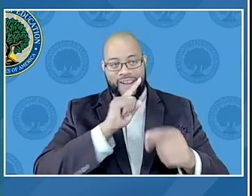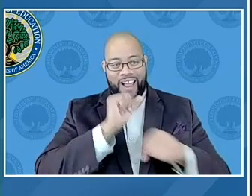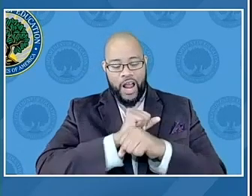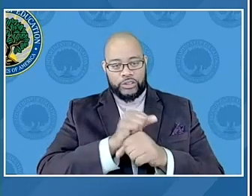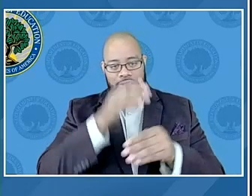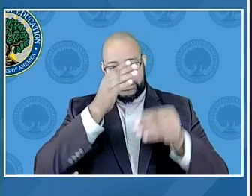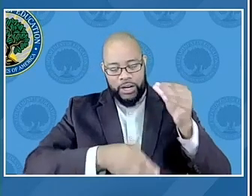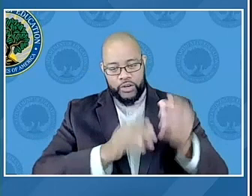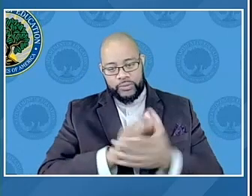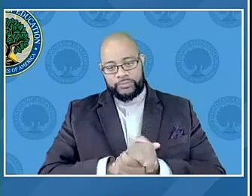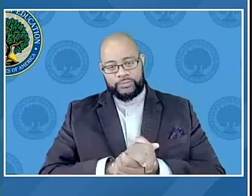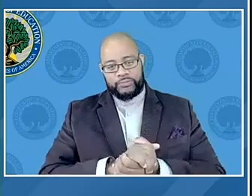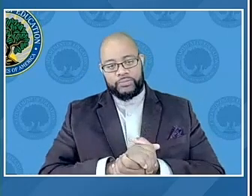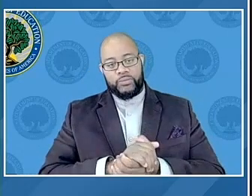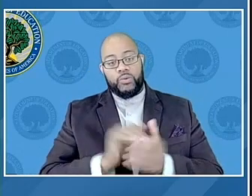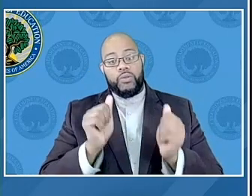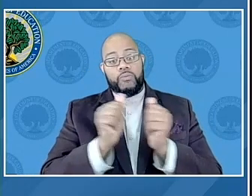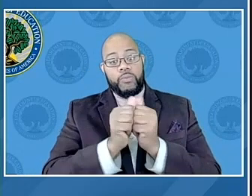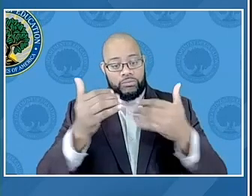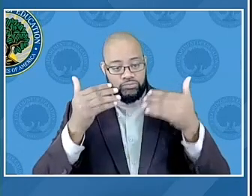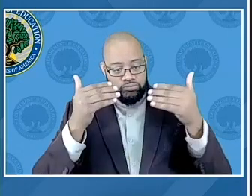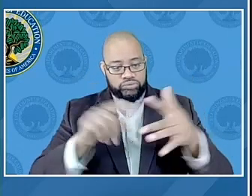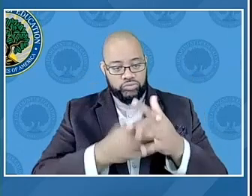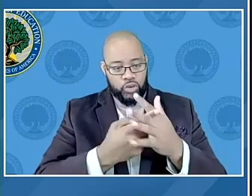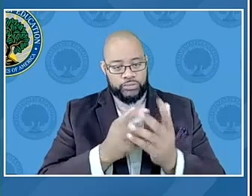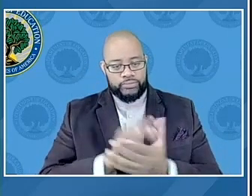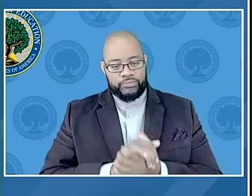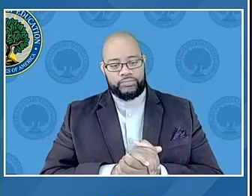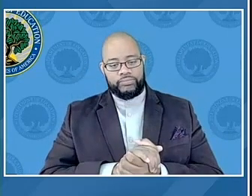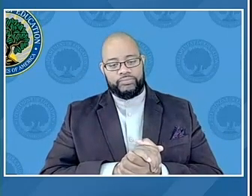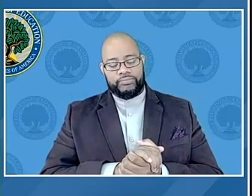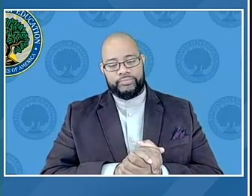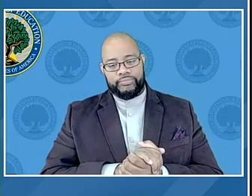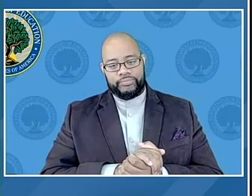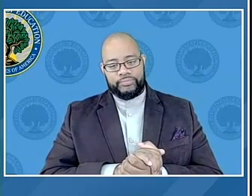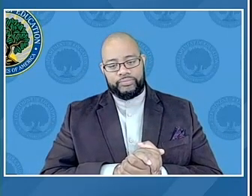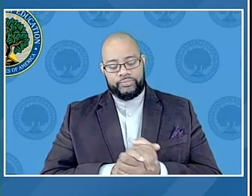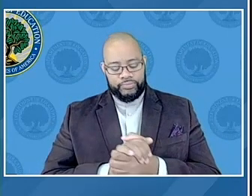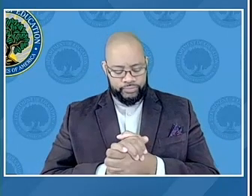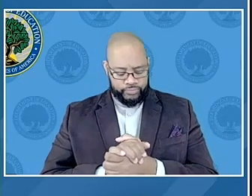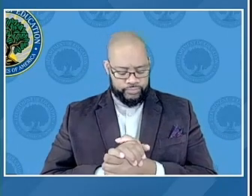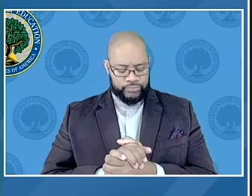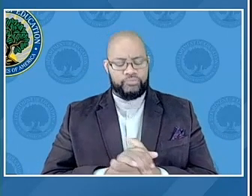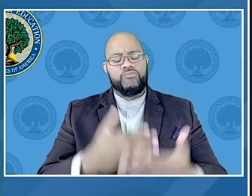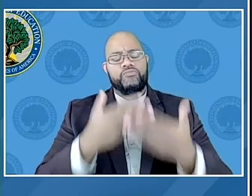So with that, you're free to begin to address the committee. Thank you. I applaud the Department of